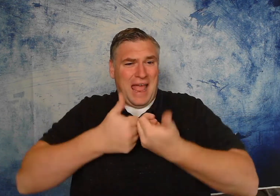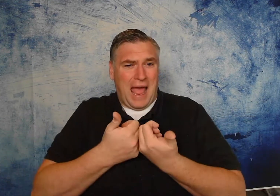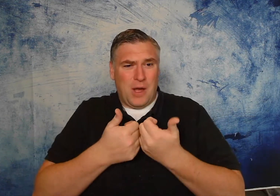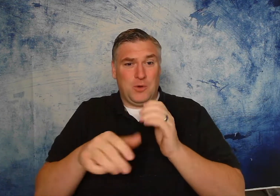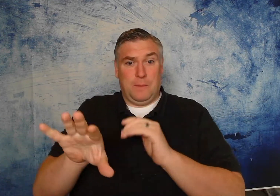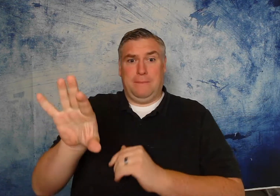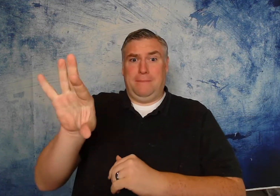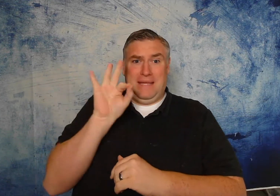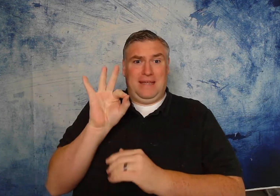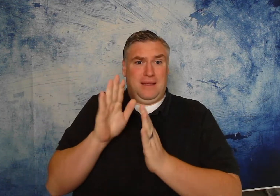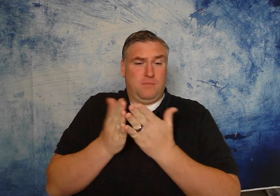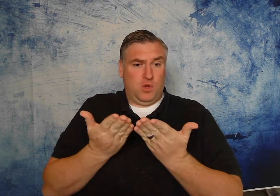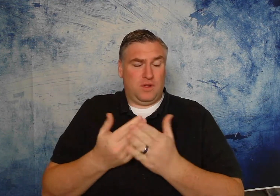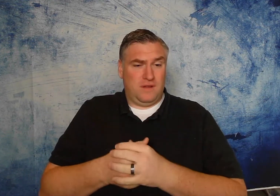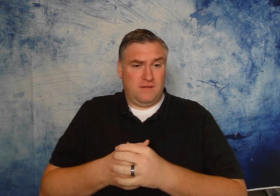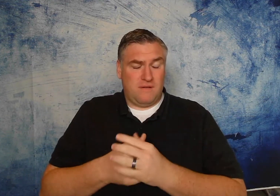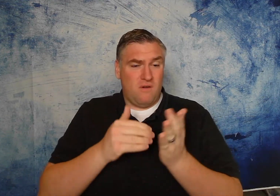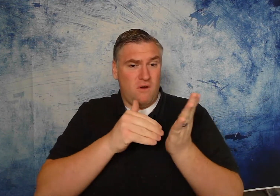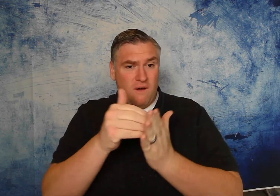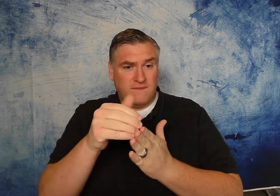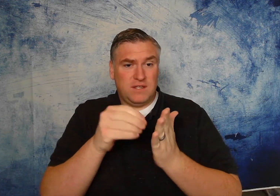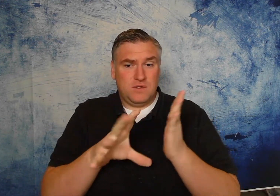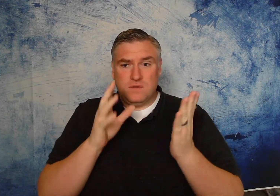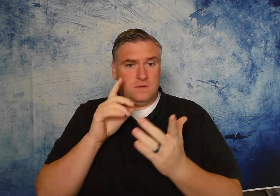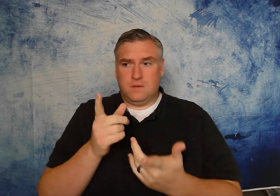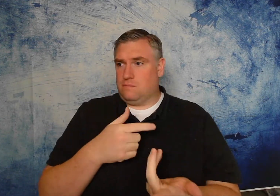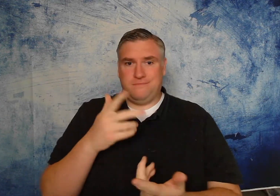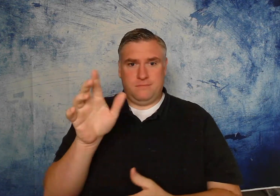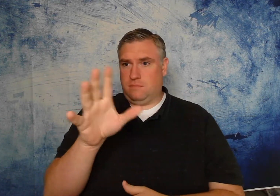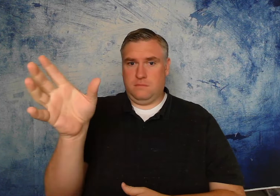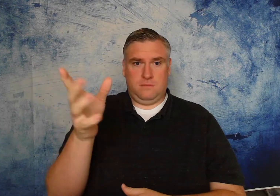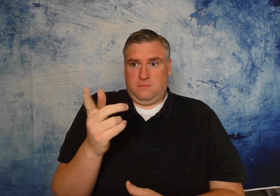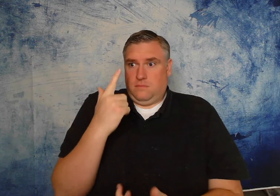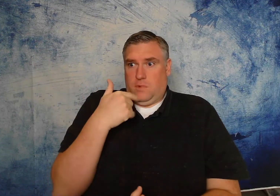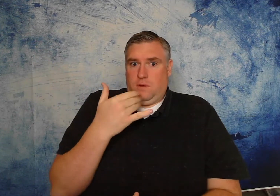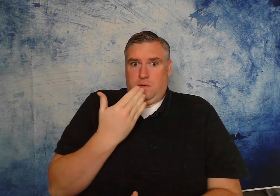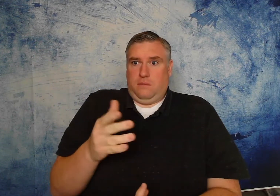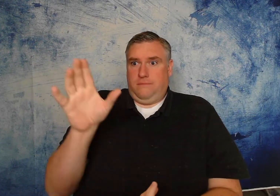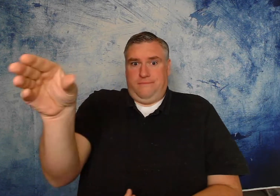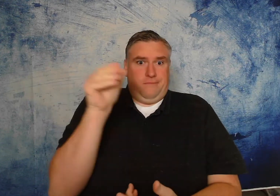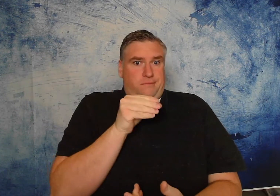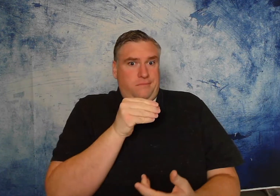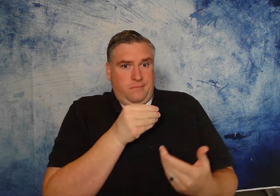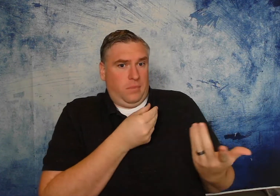Teach students how to Pick a Book - often students will just, "I don't know, it looks good"